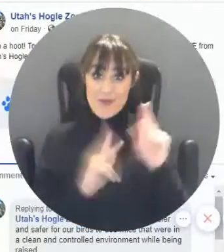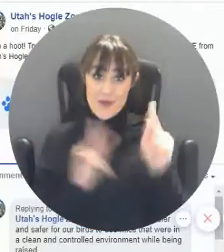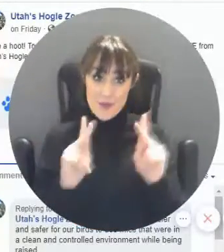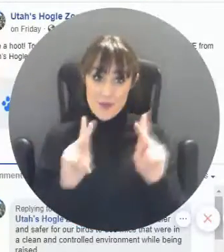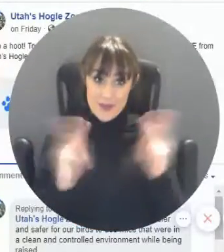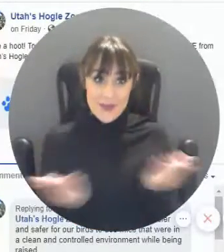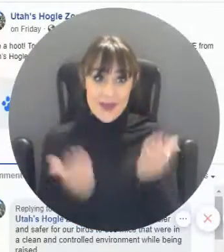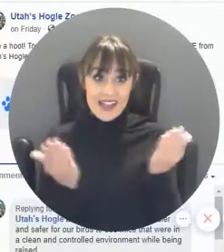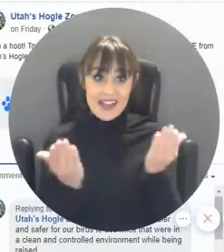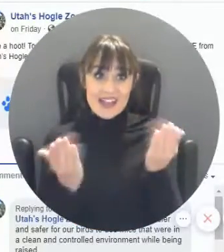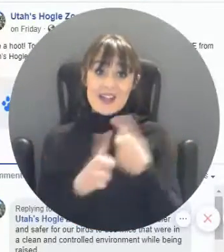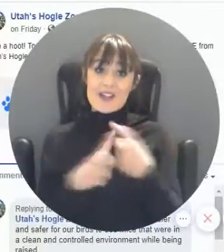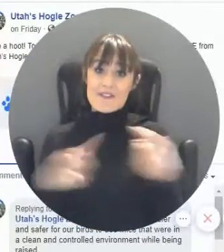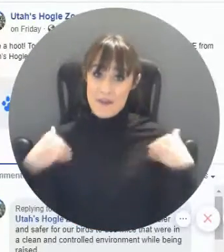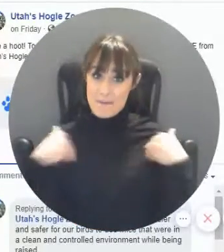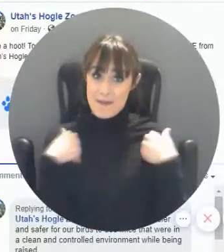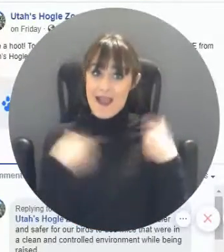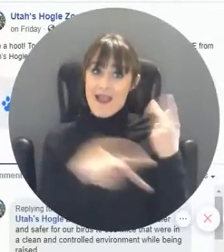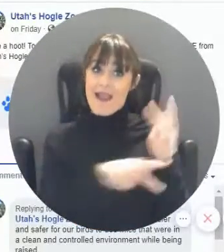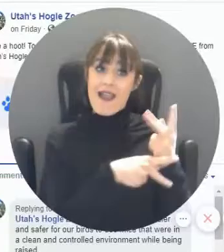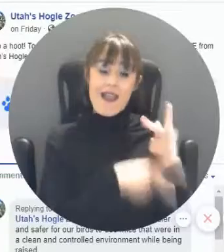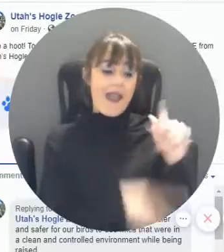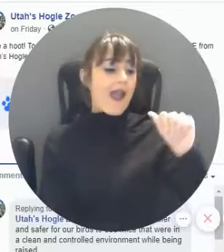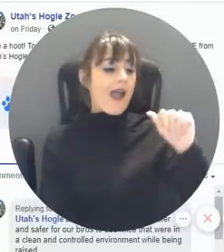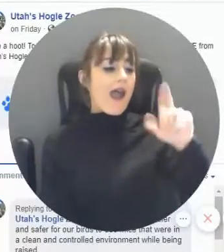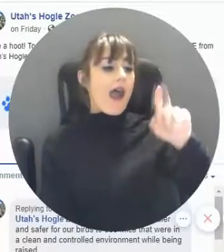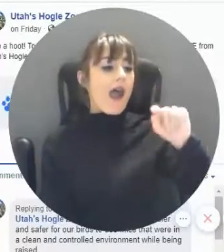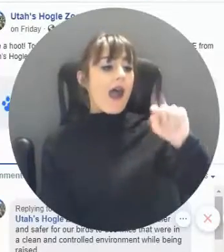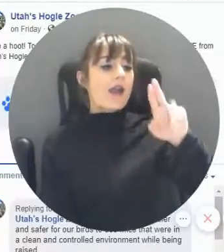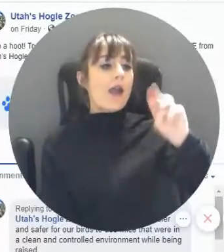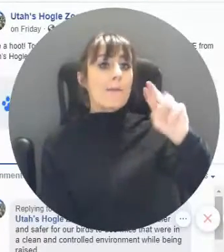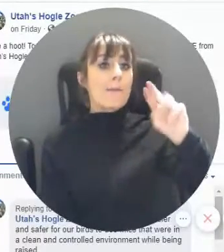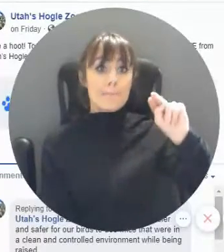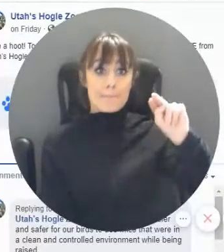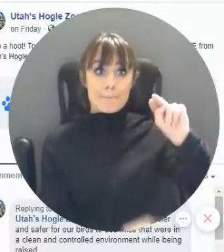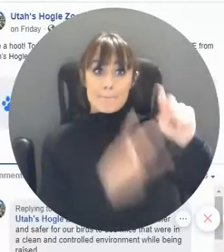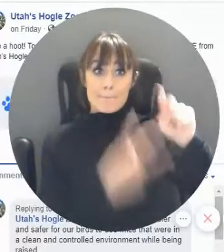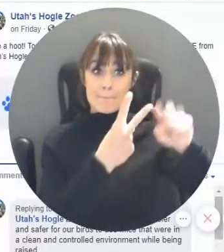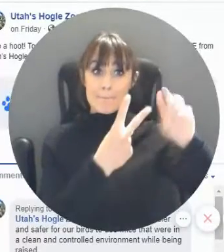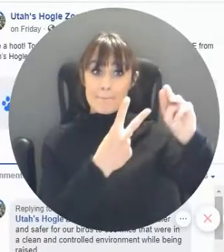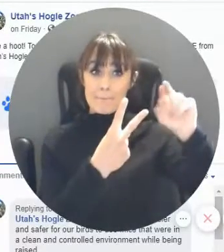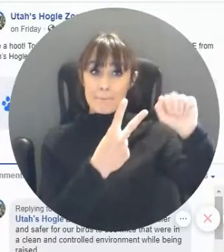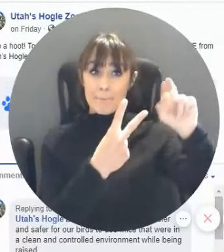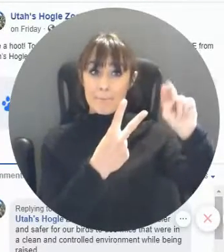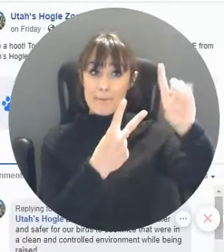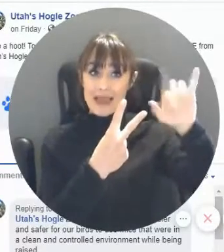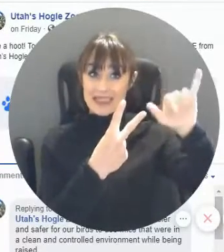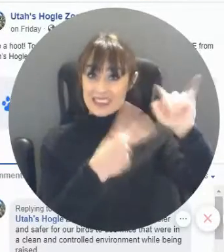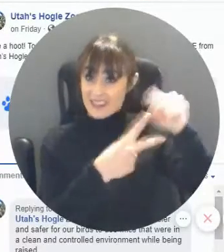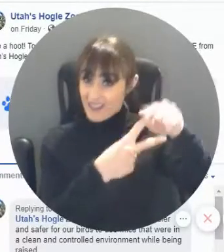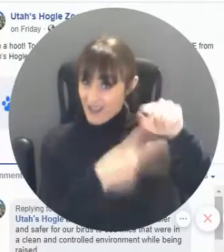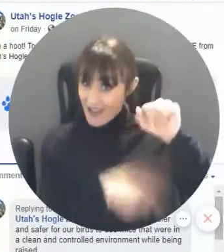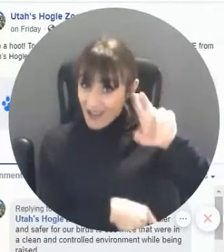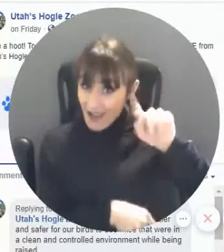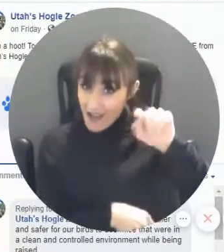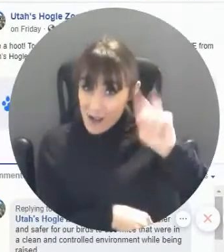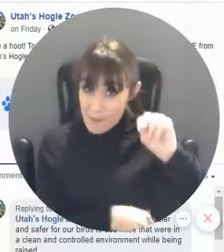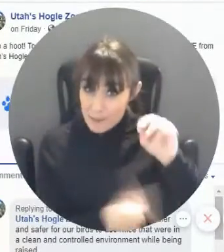from animal care, Autumn and Mandy. And we're gonna talk, what today? Autumn? Autumn: So today, we are going to talk about owls